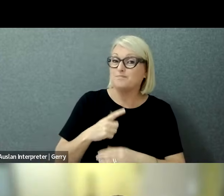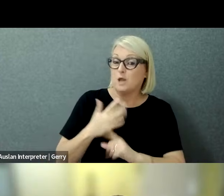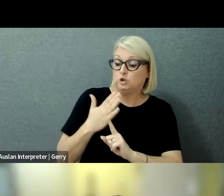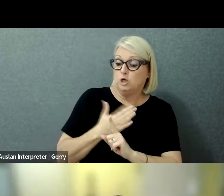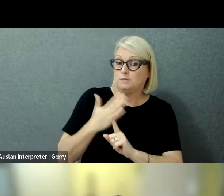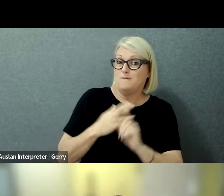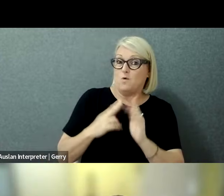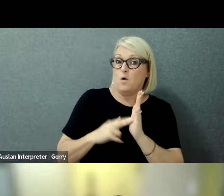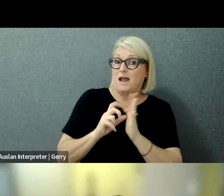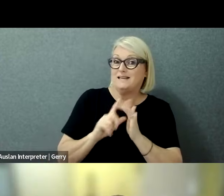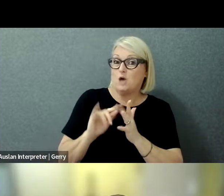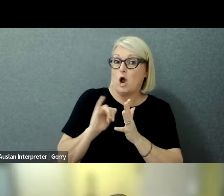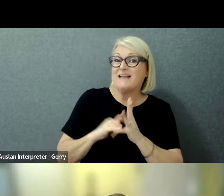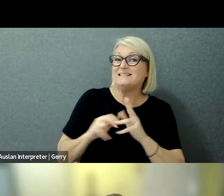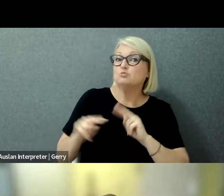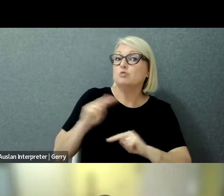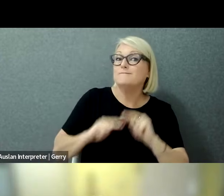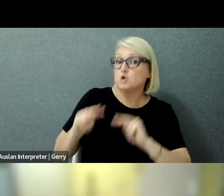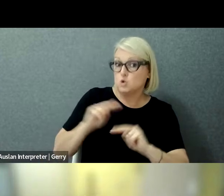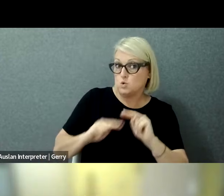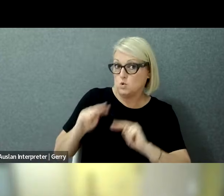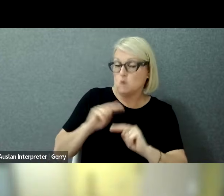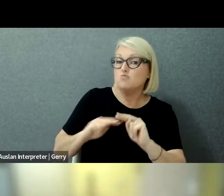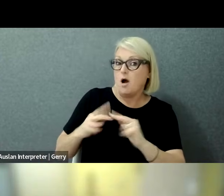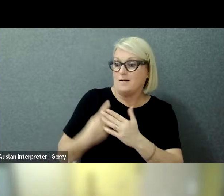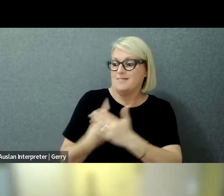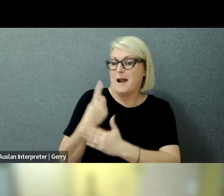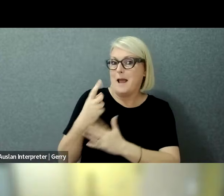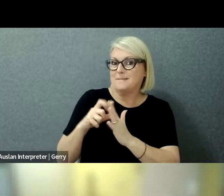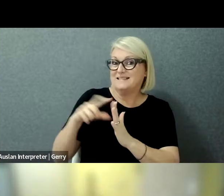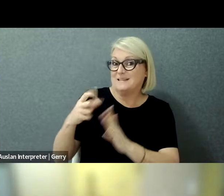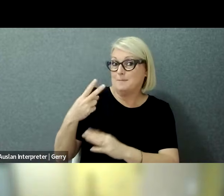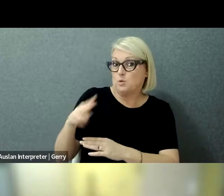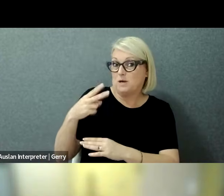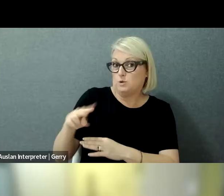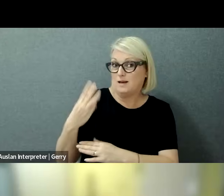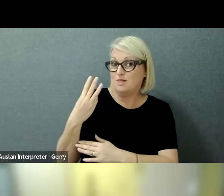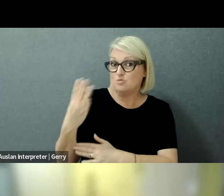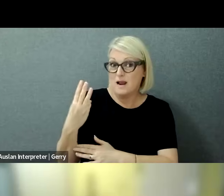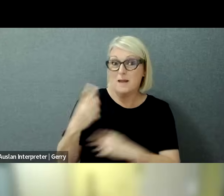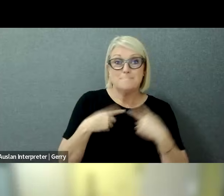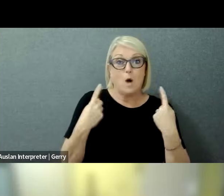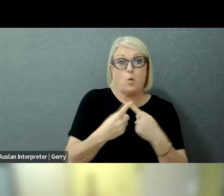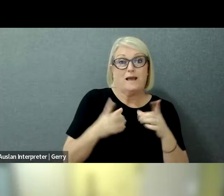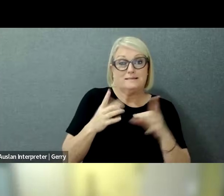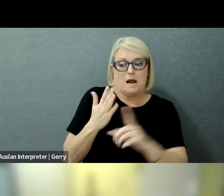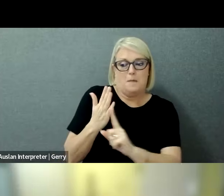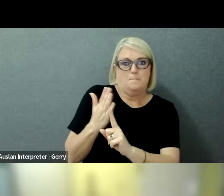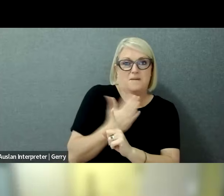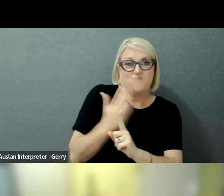Review was released in December 2023, and what was really fantastic was seeing how closely